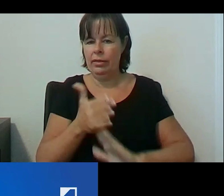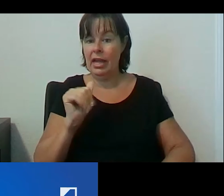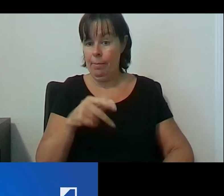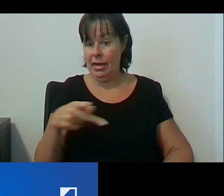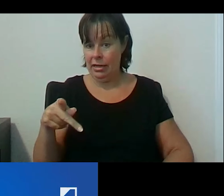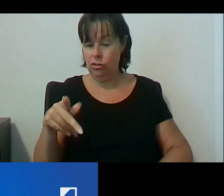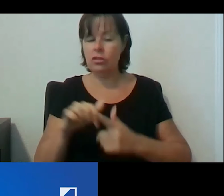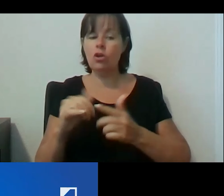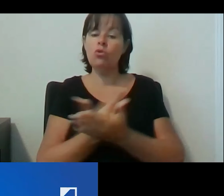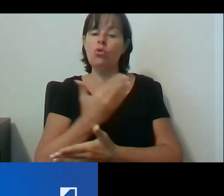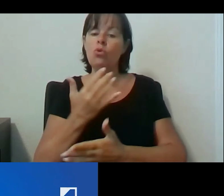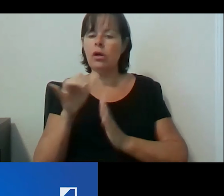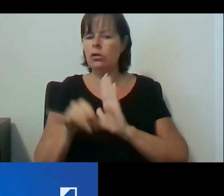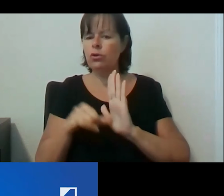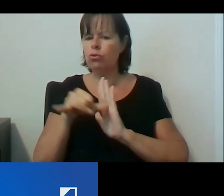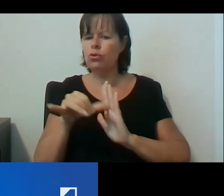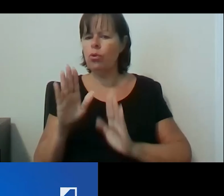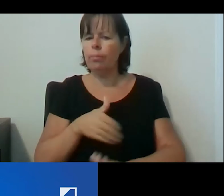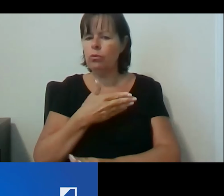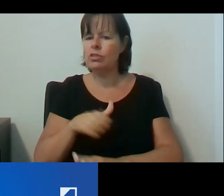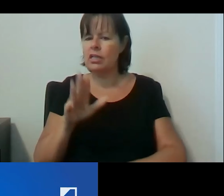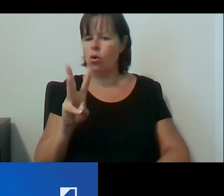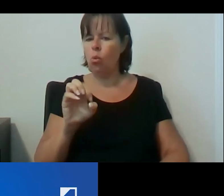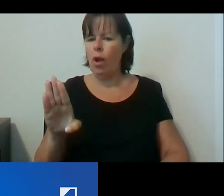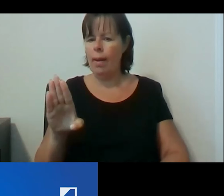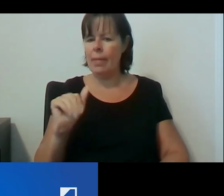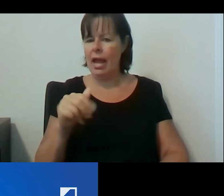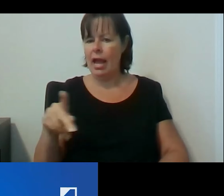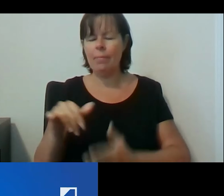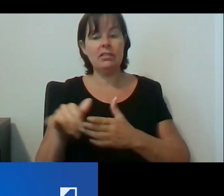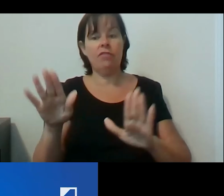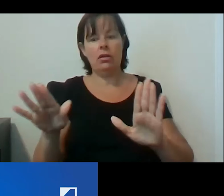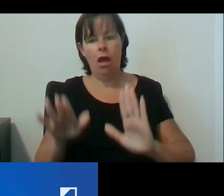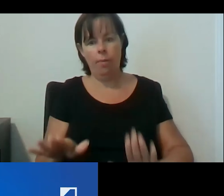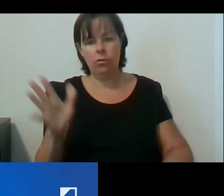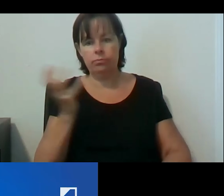uh I think it's Youtube music web app it's phenomenal it's lightweight and i can view